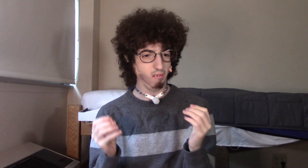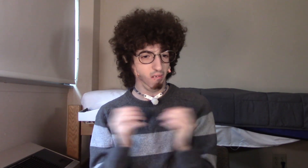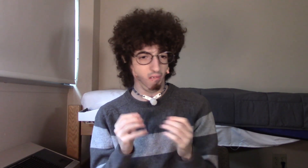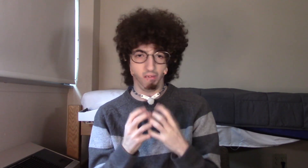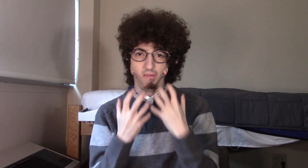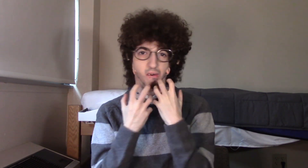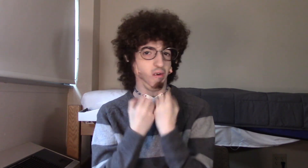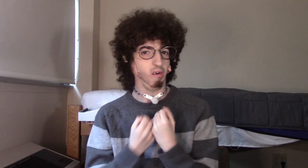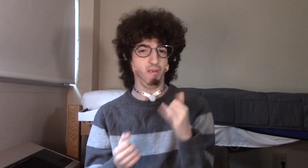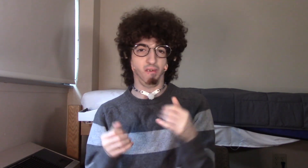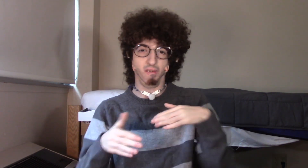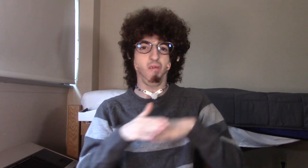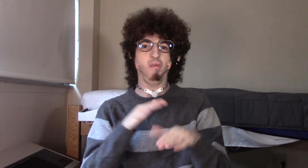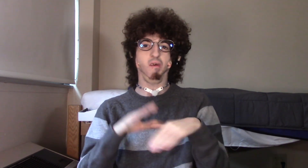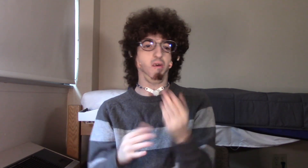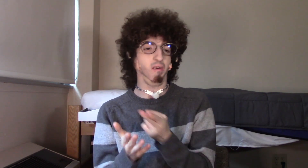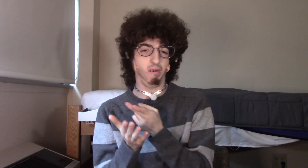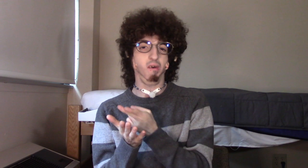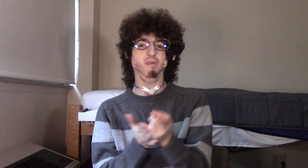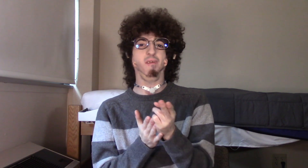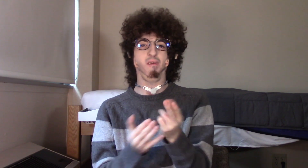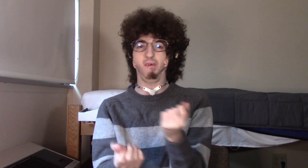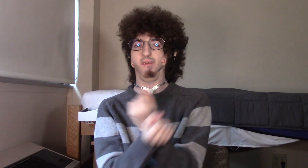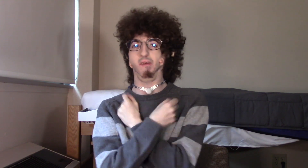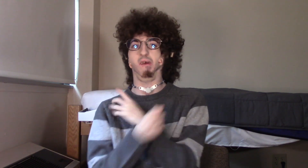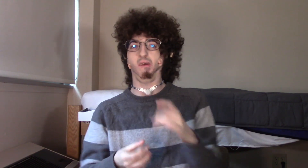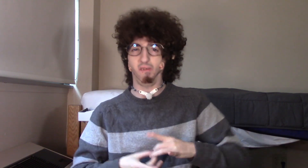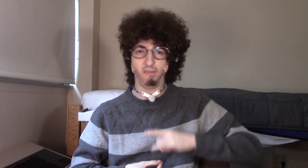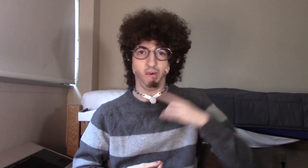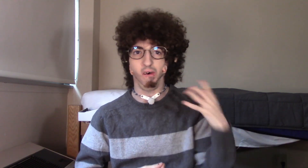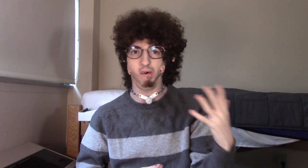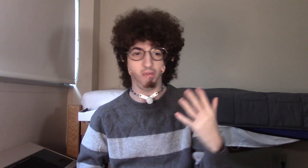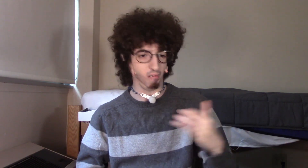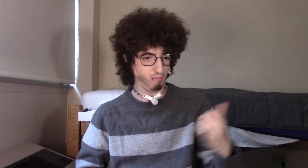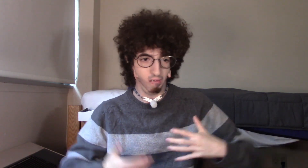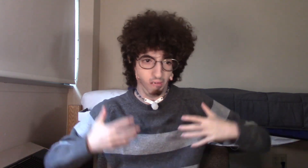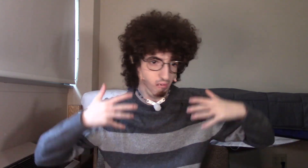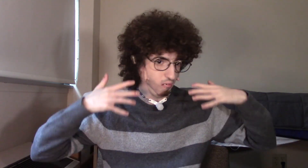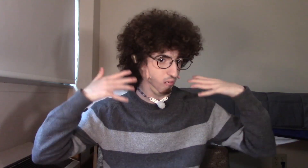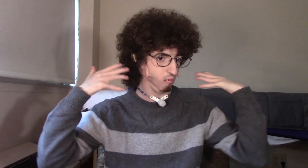More passions that are born out of genuine love and soul